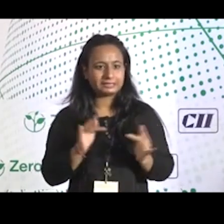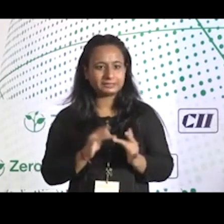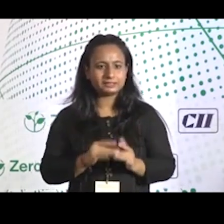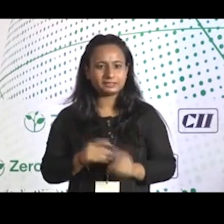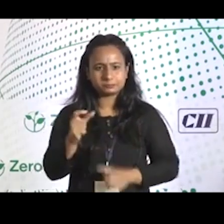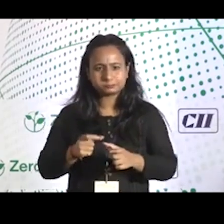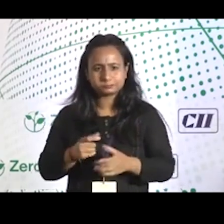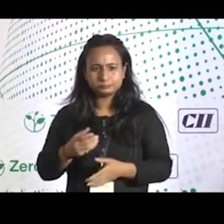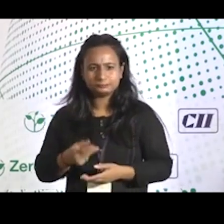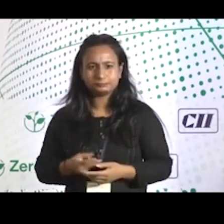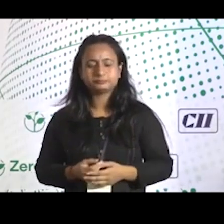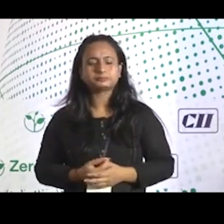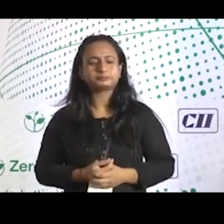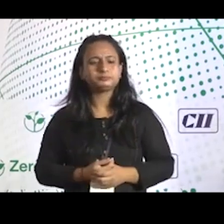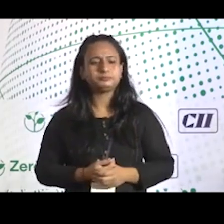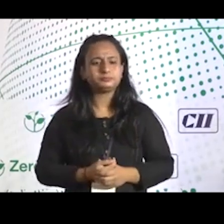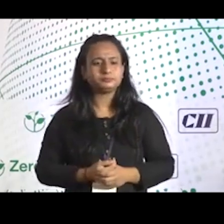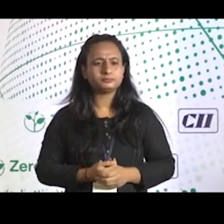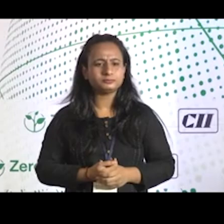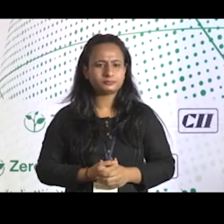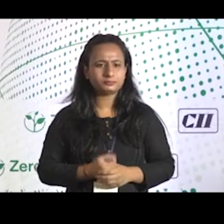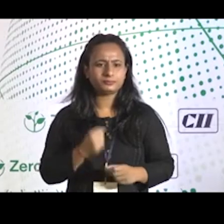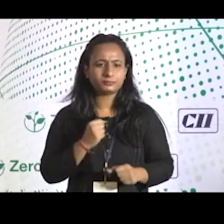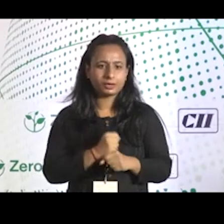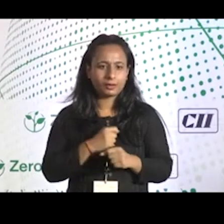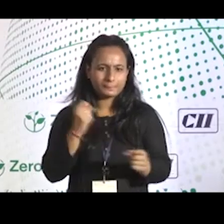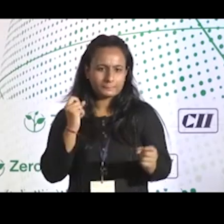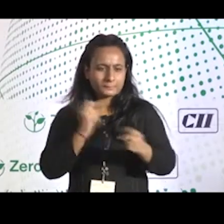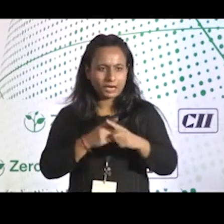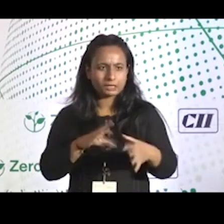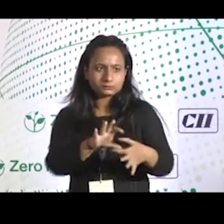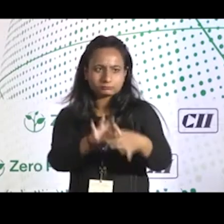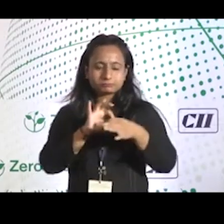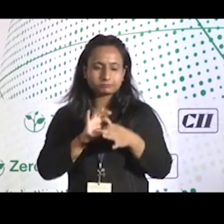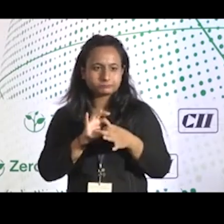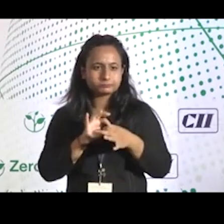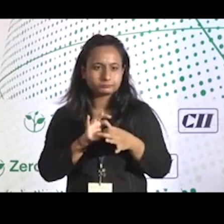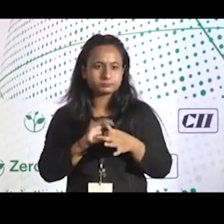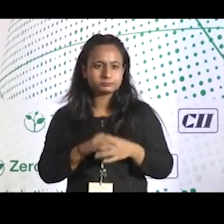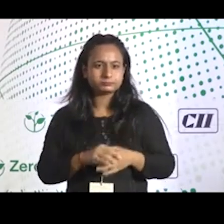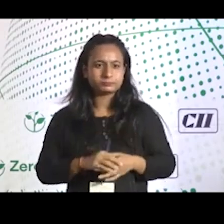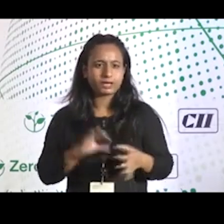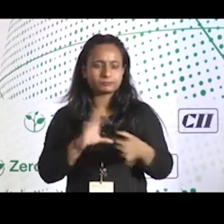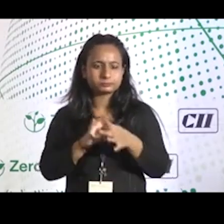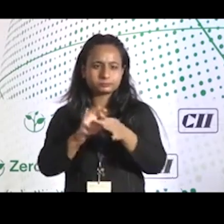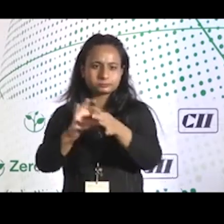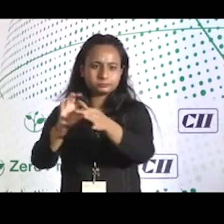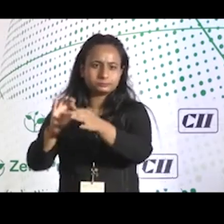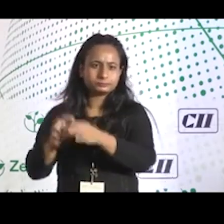And the first and foremost problem of linking is that people do not have adequate paperwork.